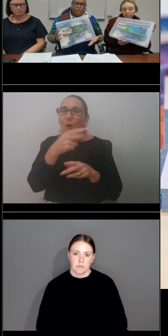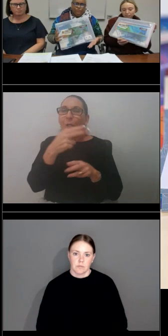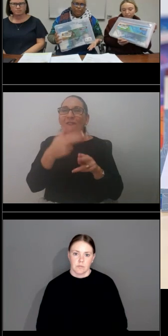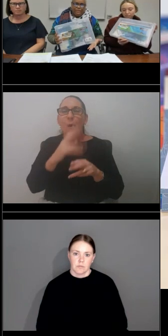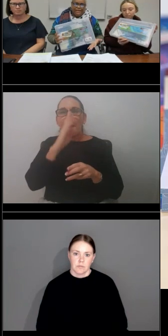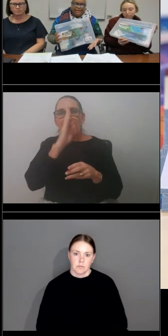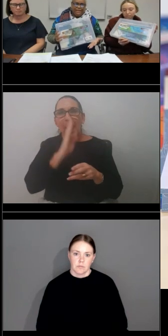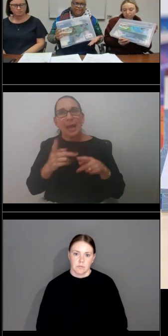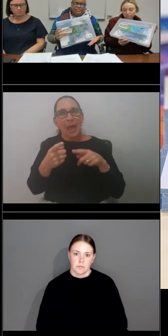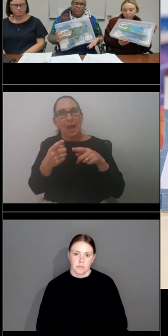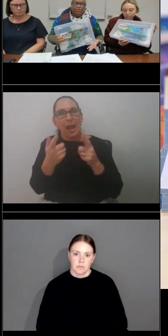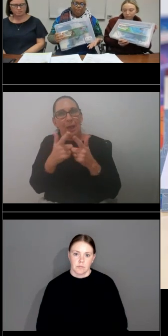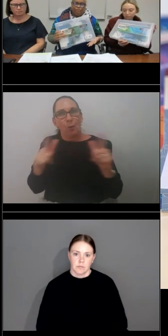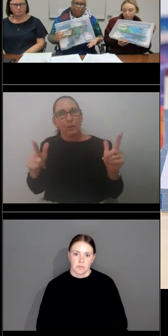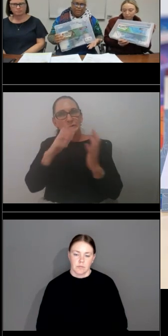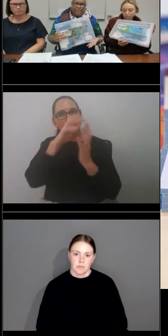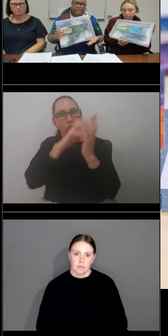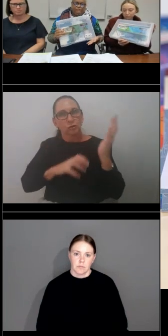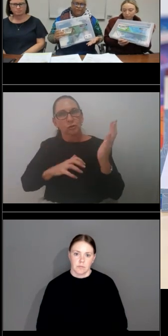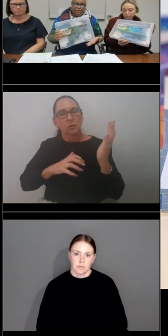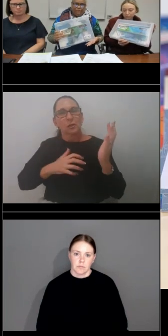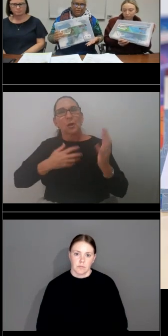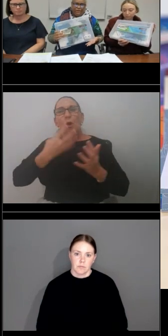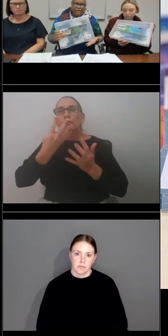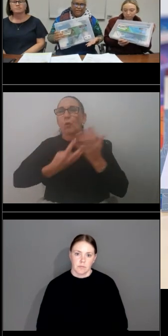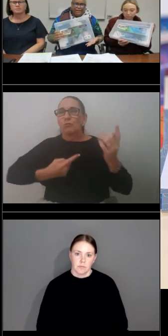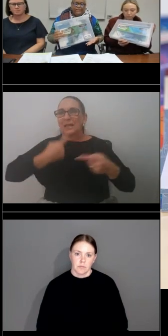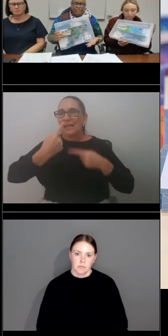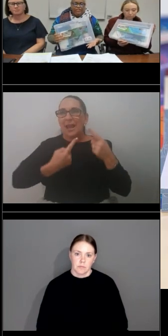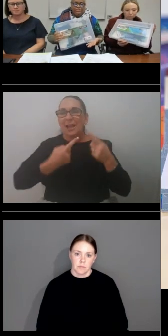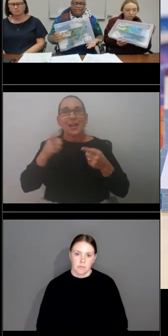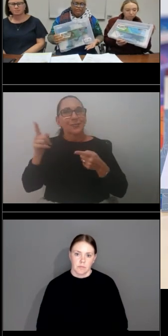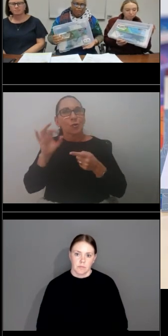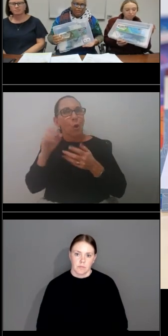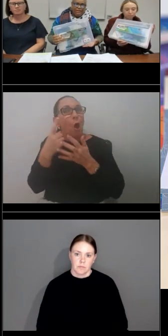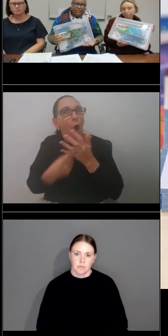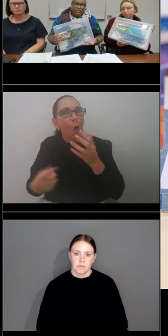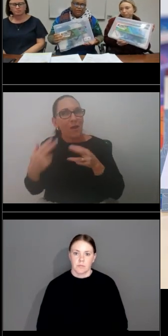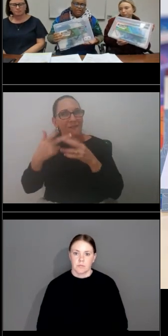doing a storytelling and it's not for lawyers it's for everybody it's just it's a communication it's